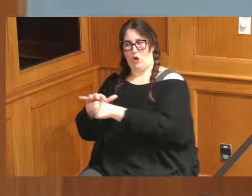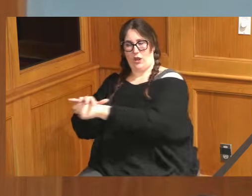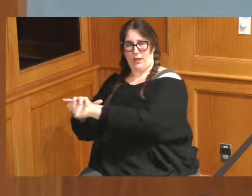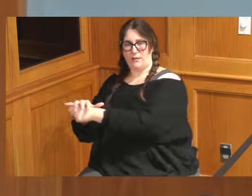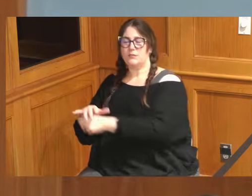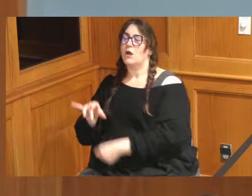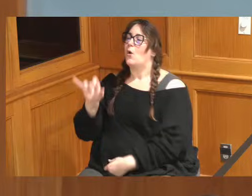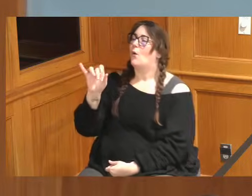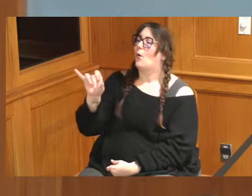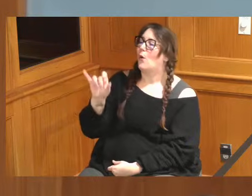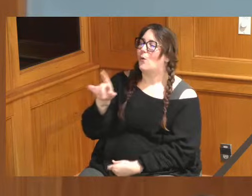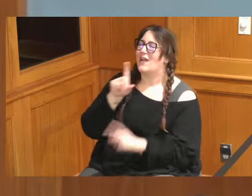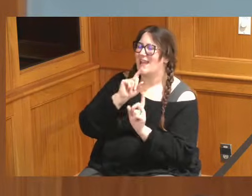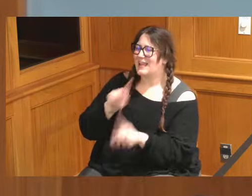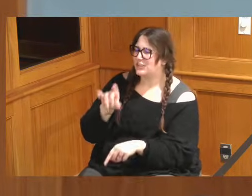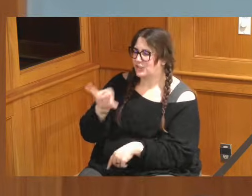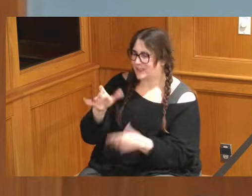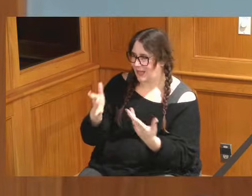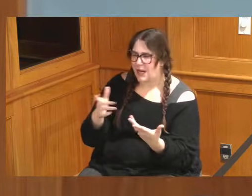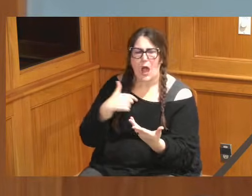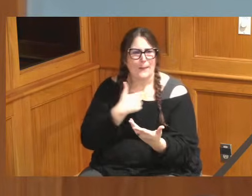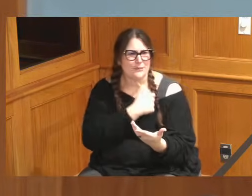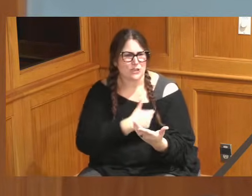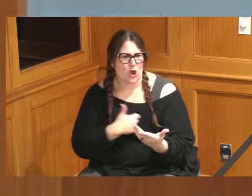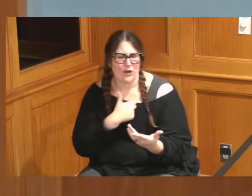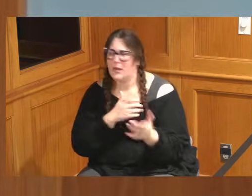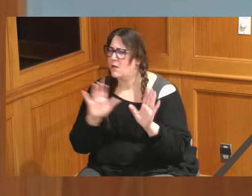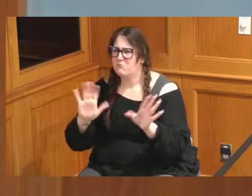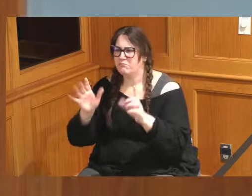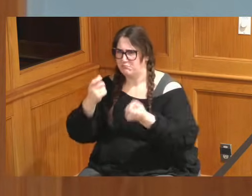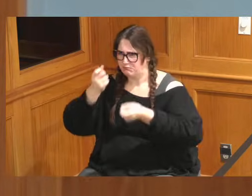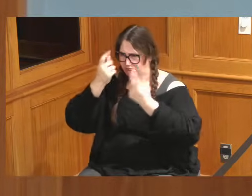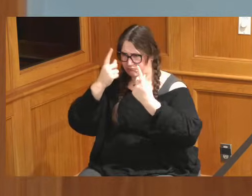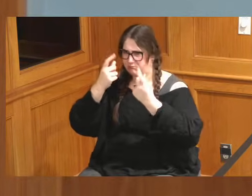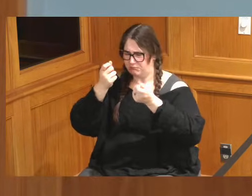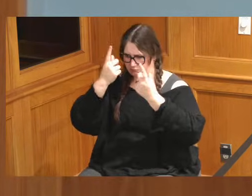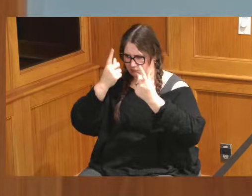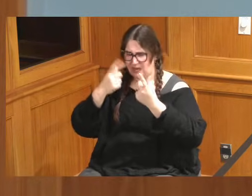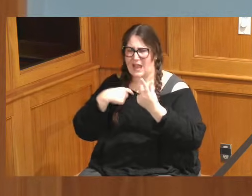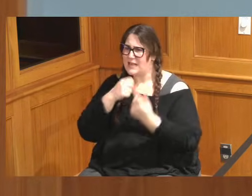that clear. That answers I'm sorry. I got no I got you. I didn't realize that this was didn't make